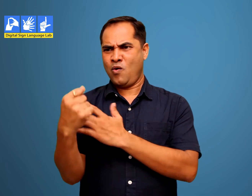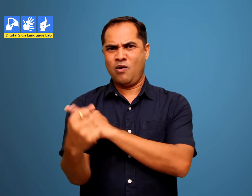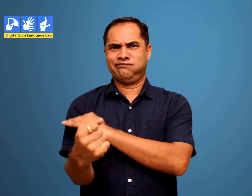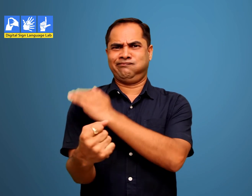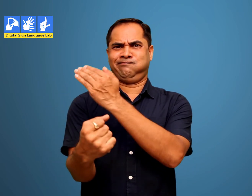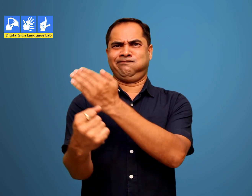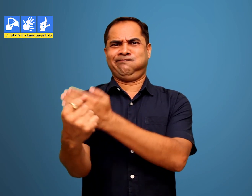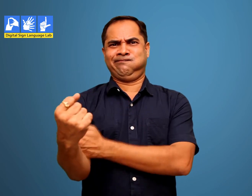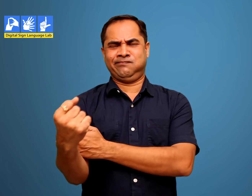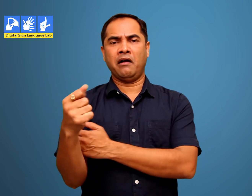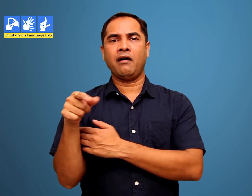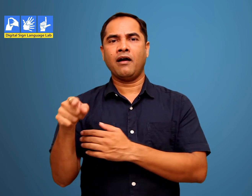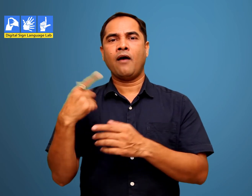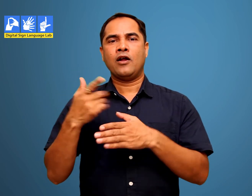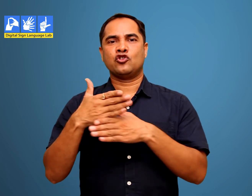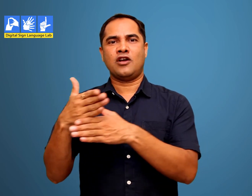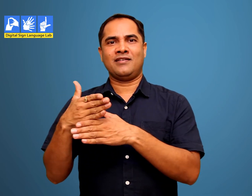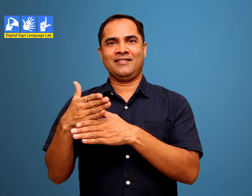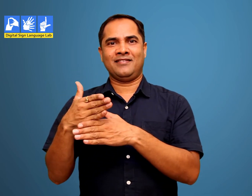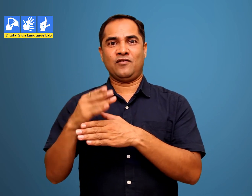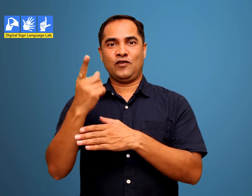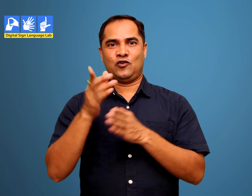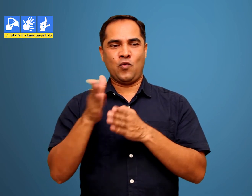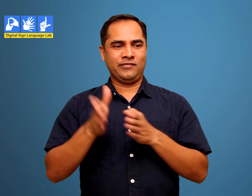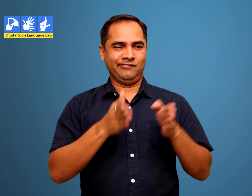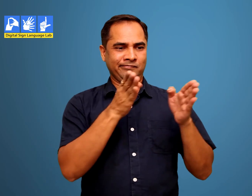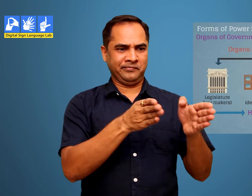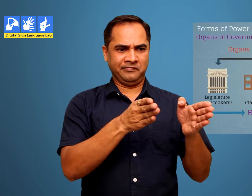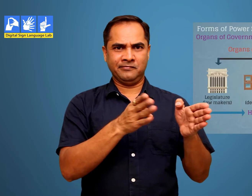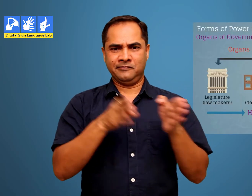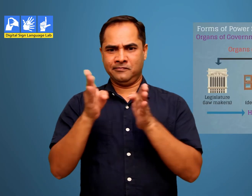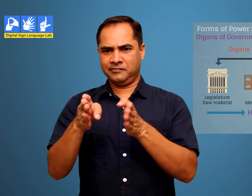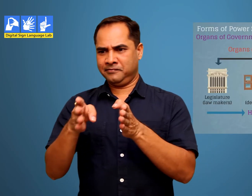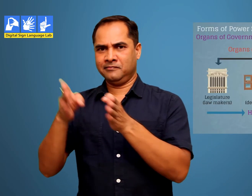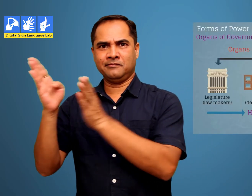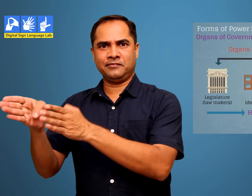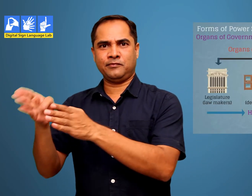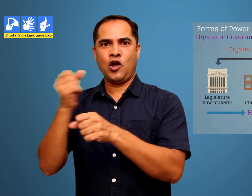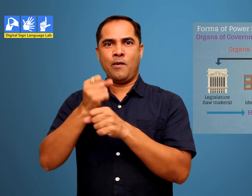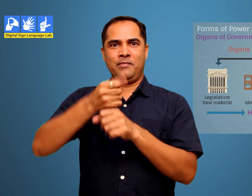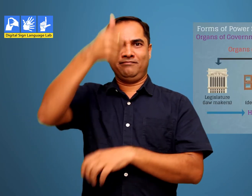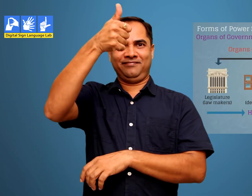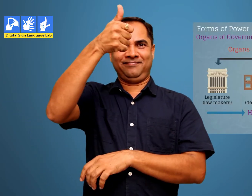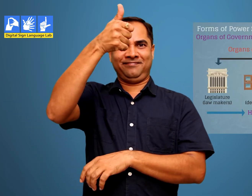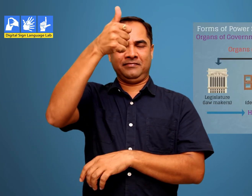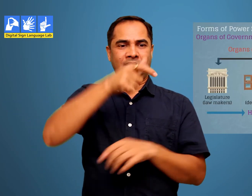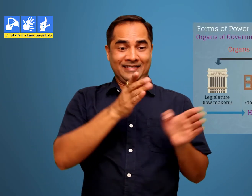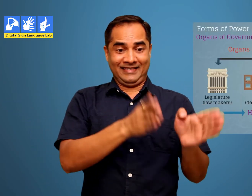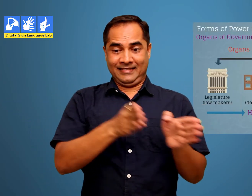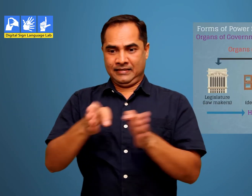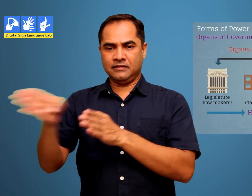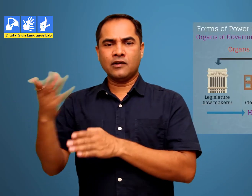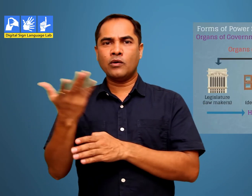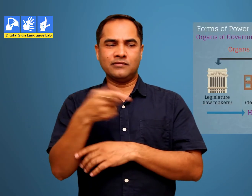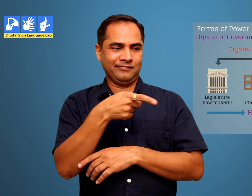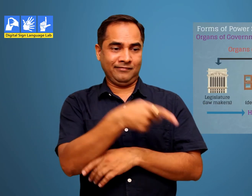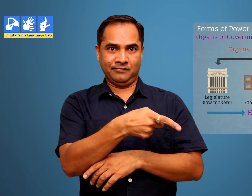of the government such as legislature, executive and judiciary. Legislature